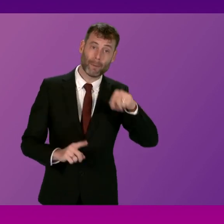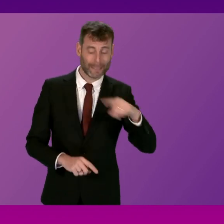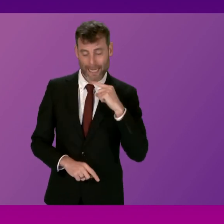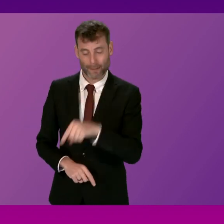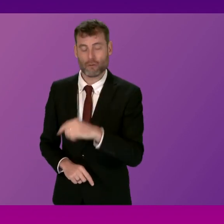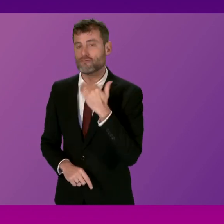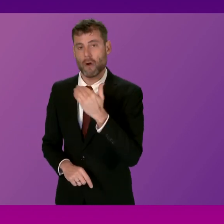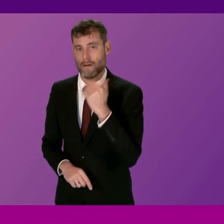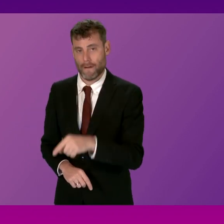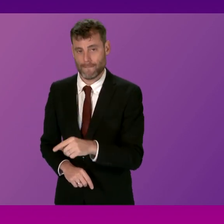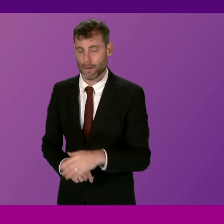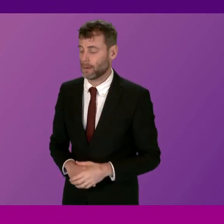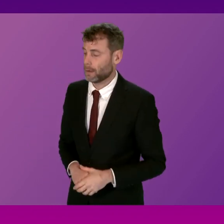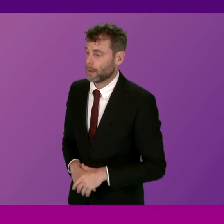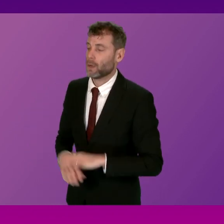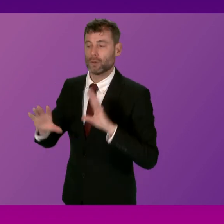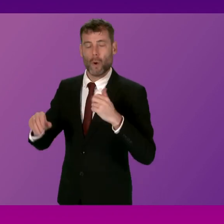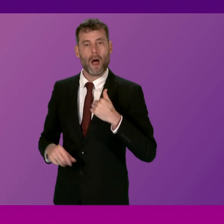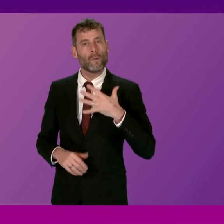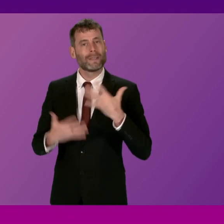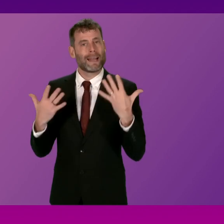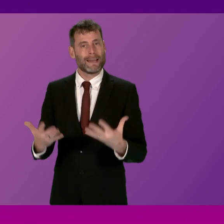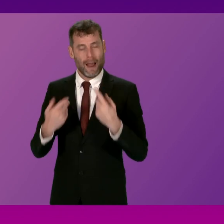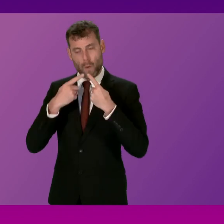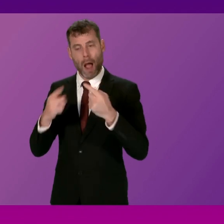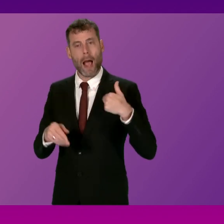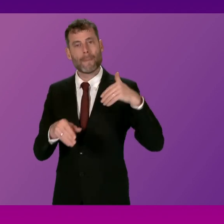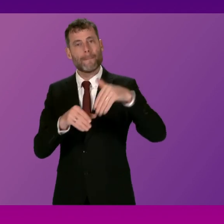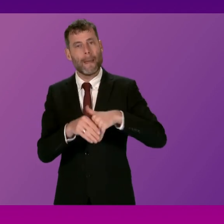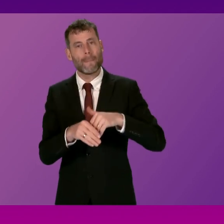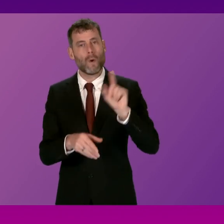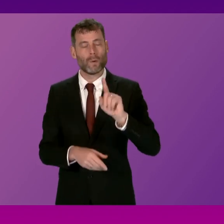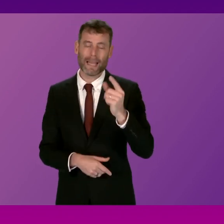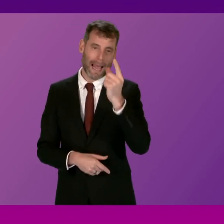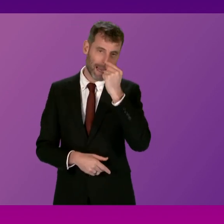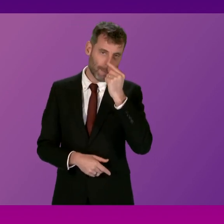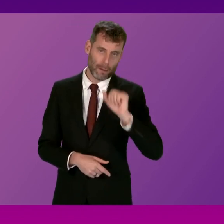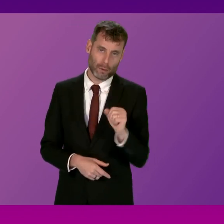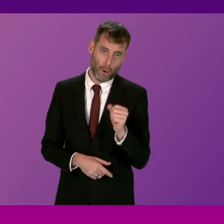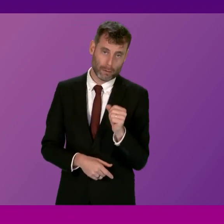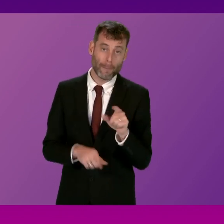I refer colleagues to my entry in the register of members’ interests as a member of Enable Scotland and a former member of its staff.